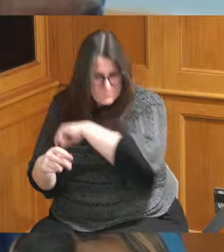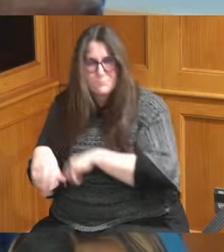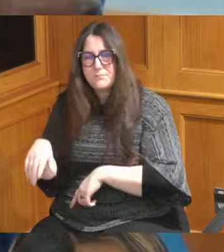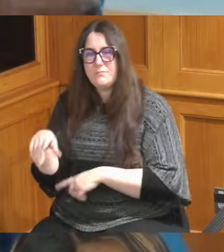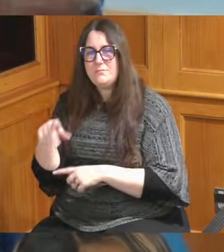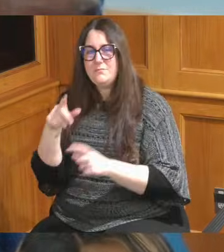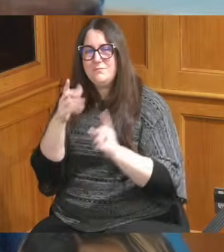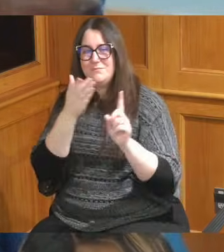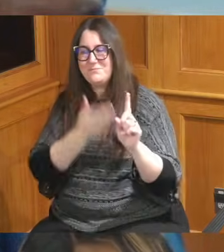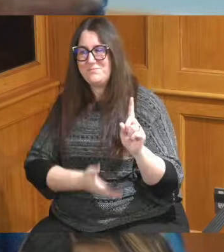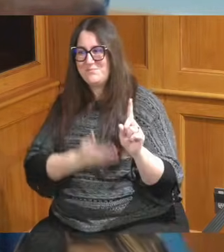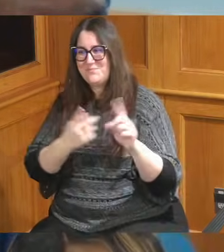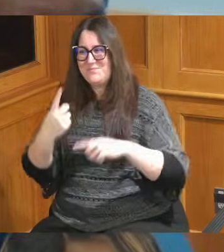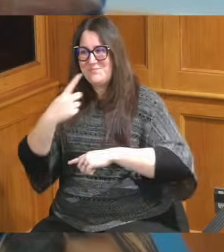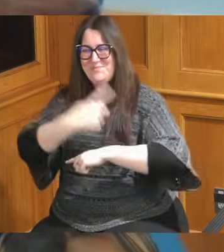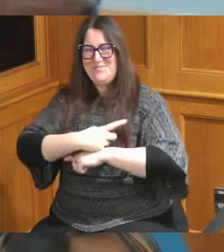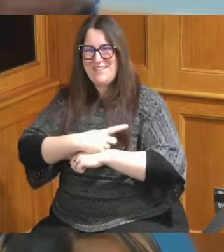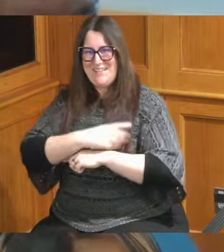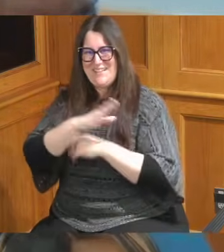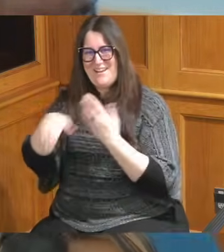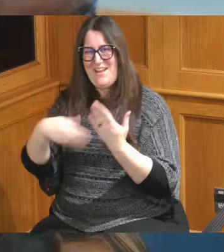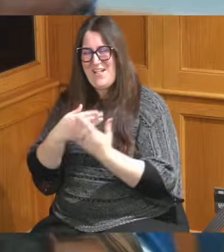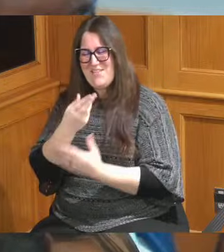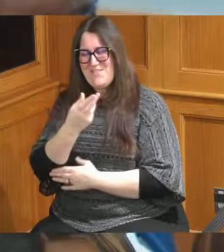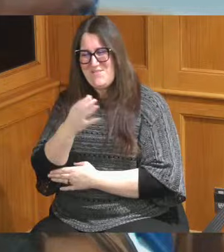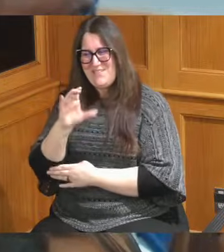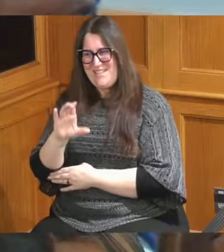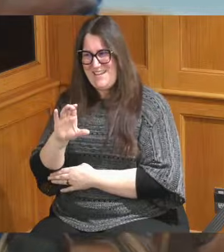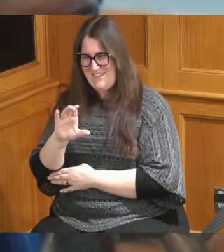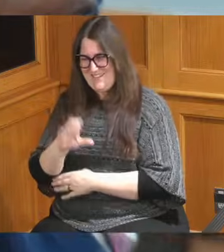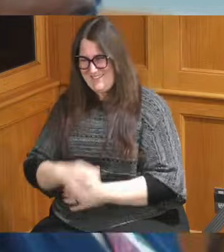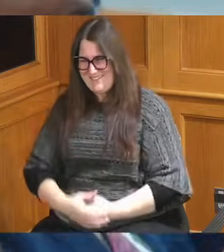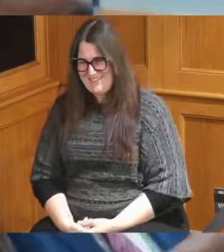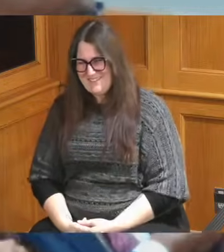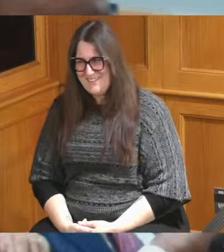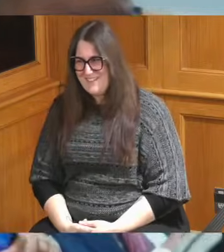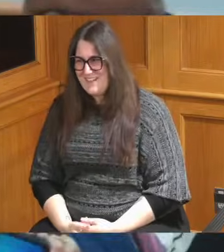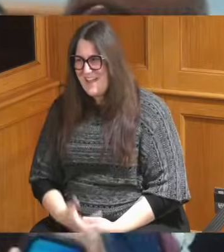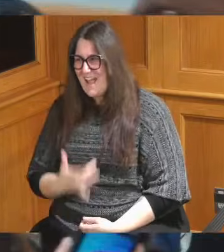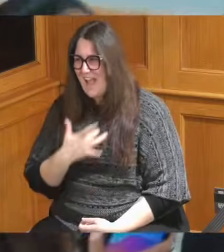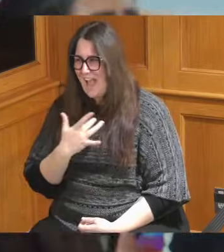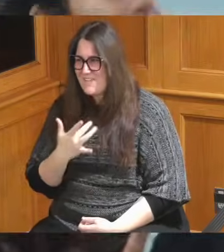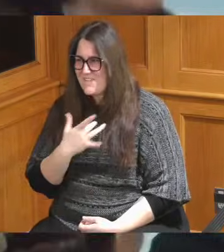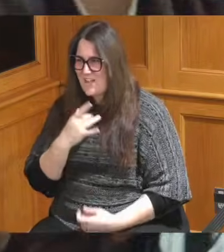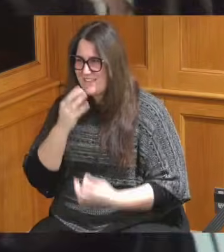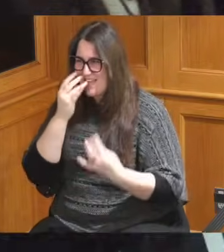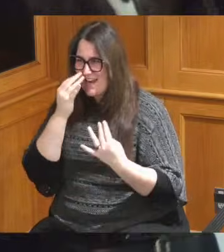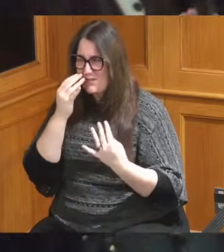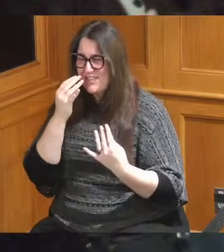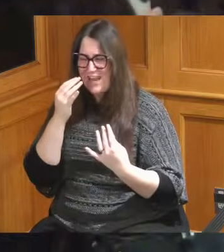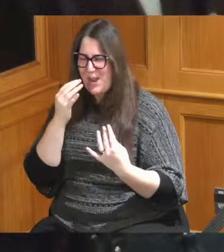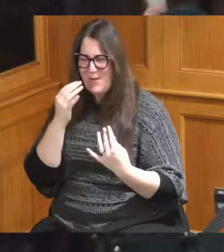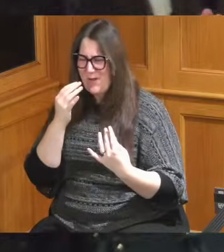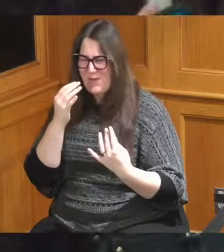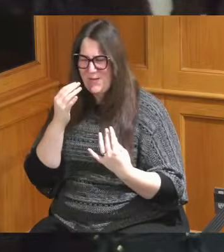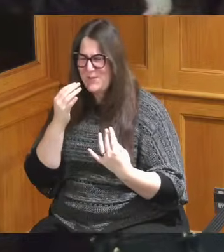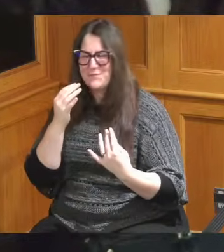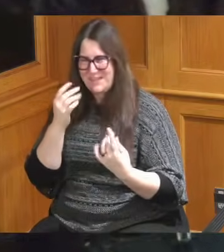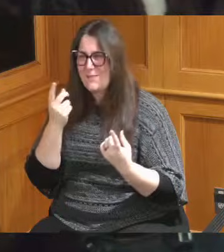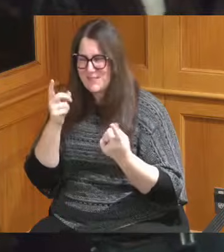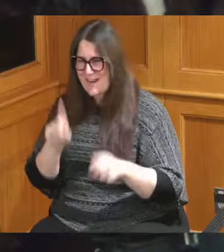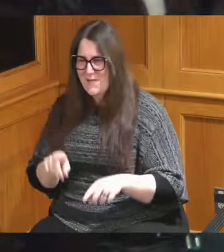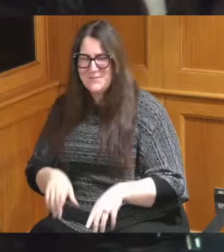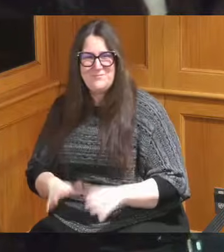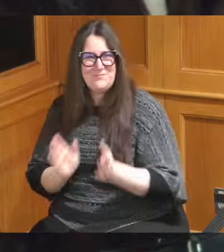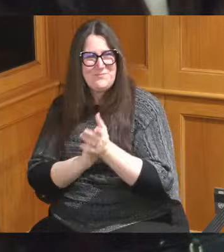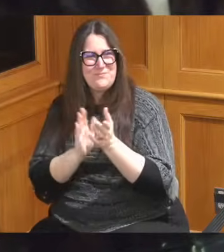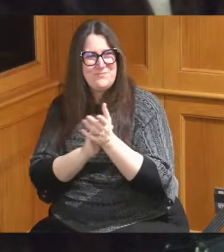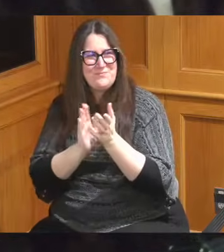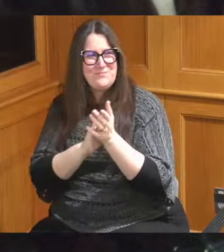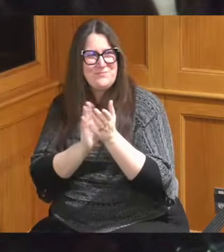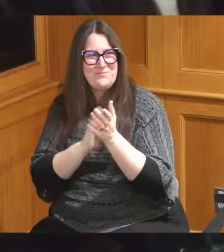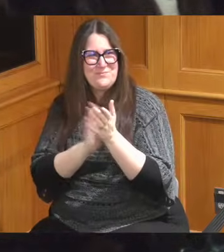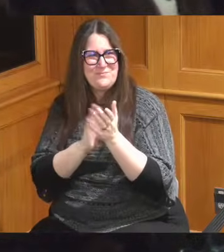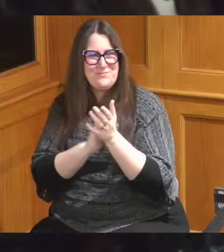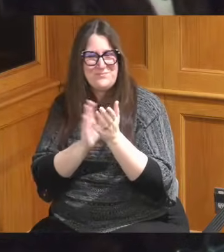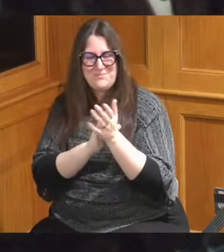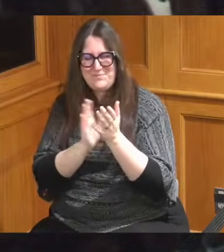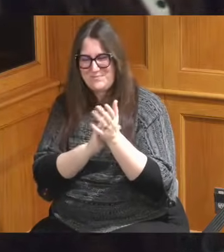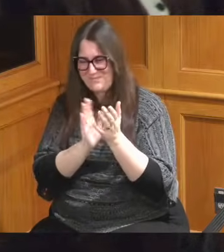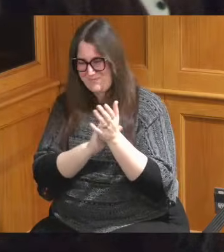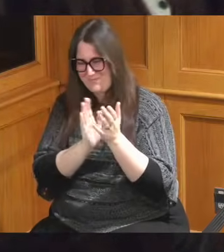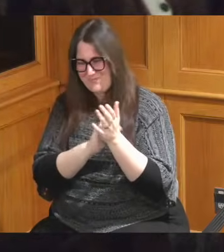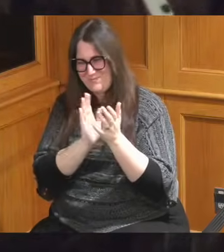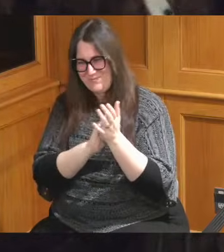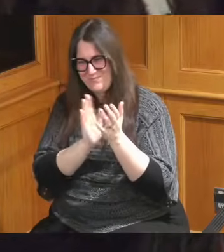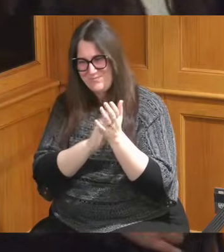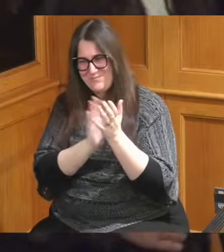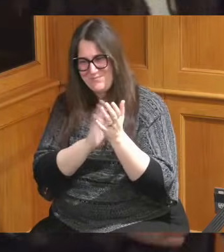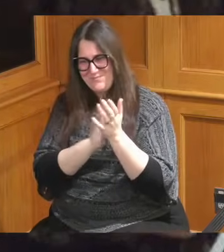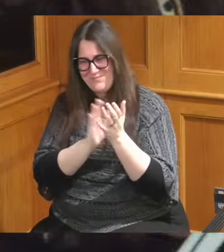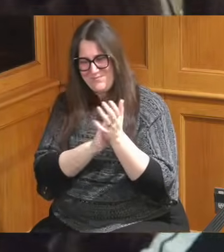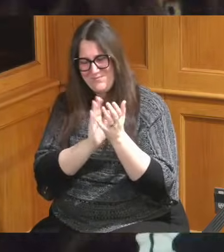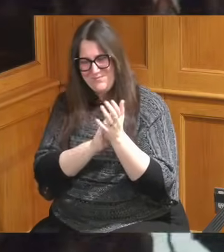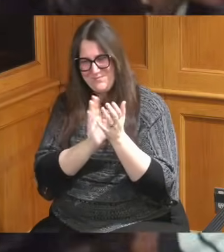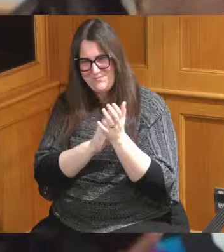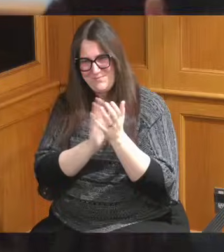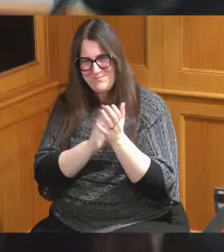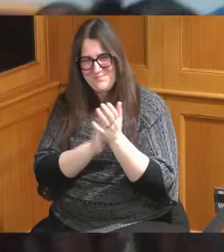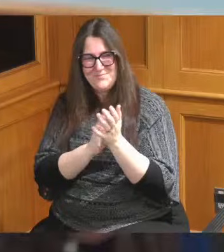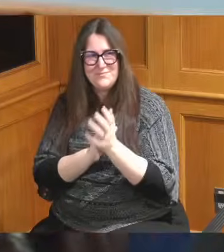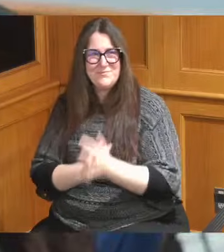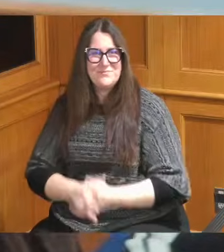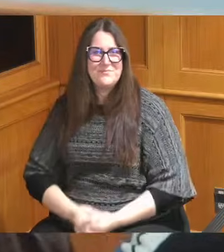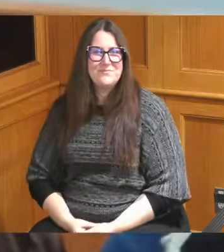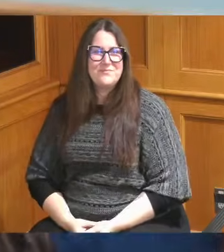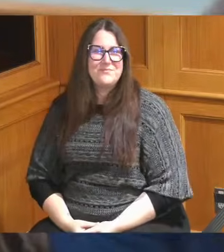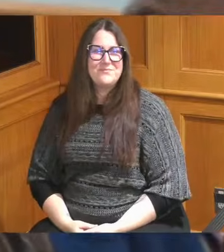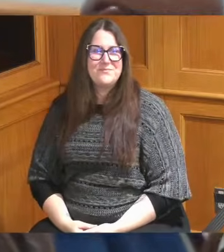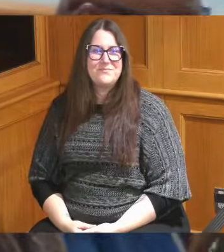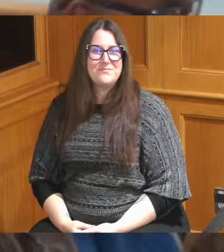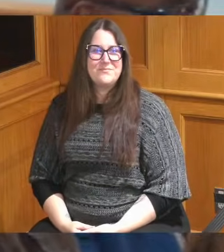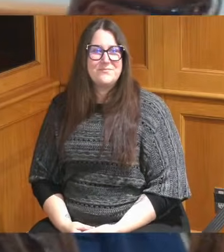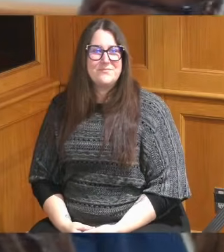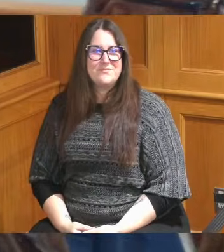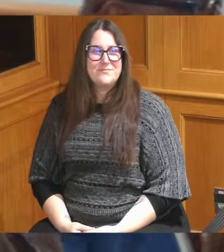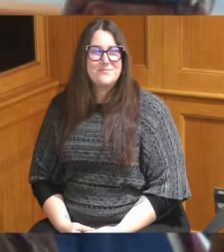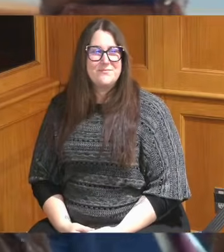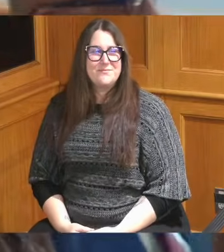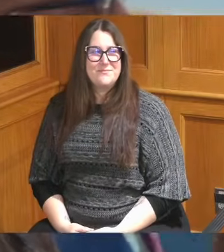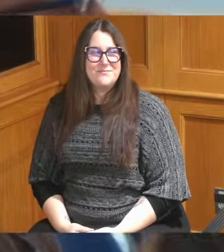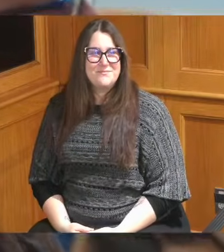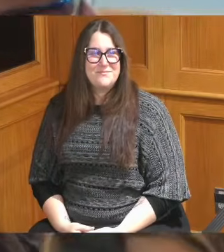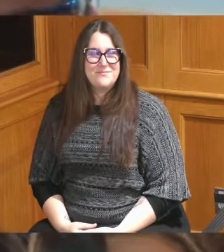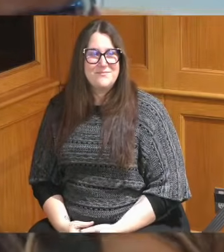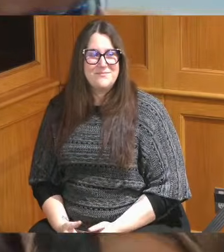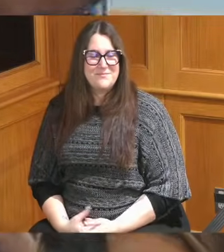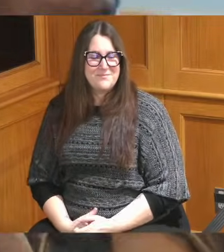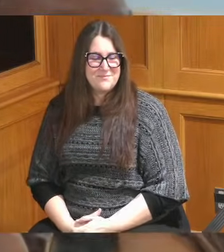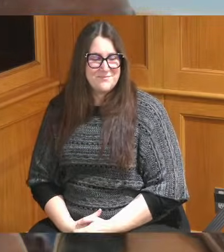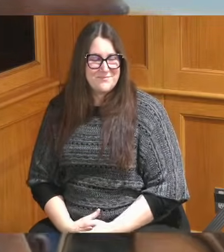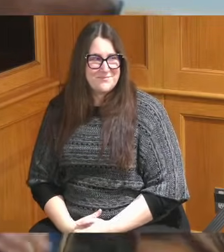Trina Jackson Day in all of Hamilton County. Thank you. Yes. Thank you. The work speaks for